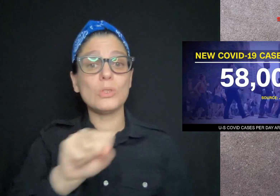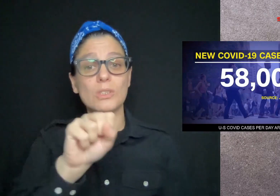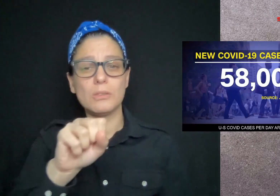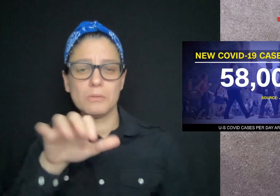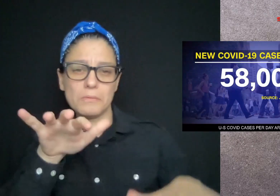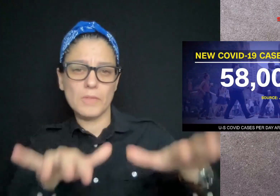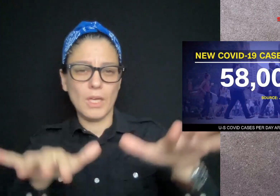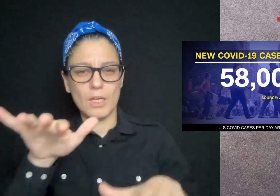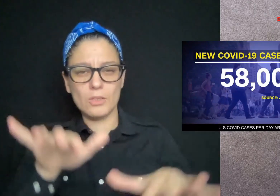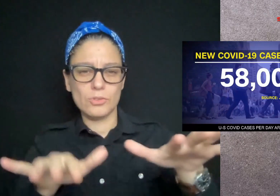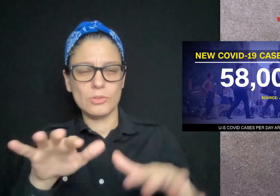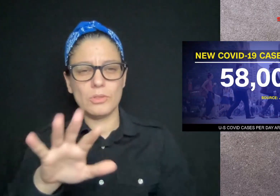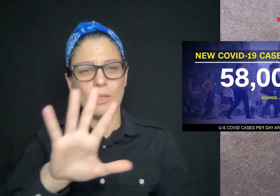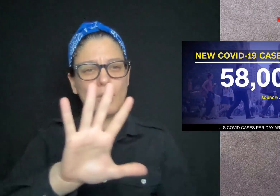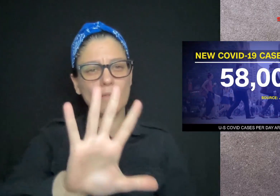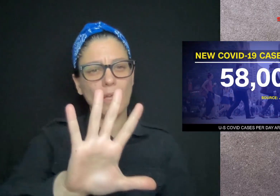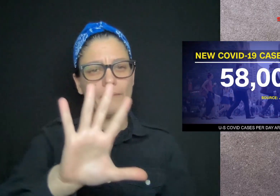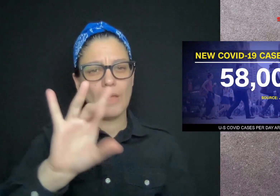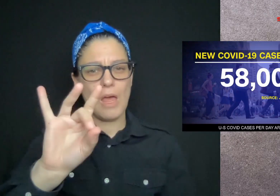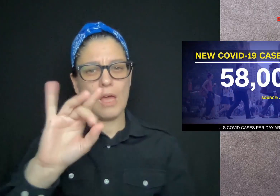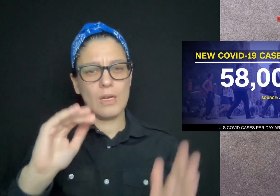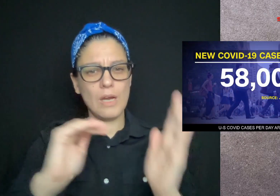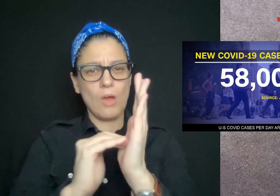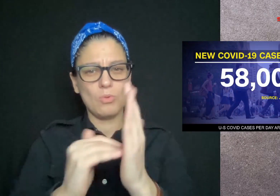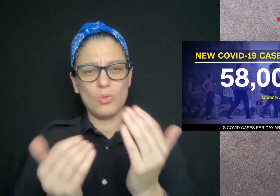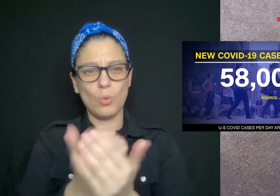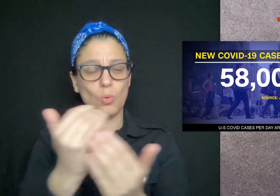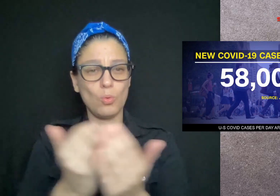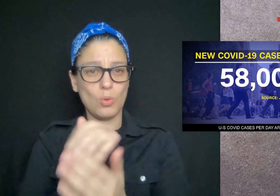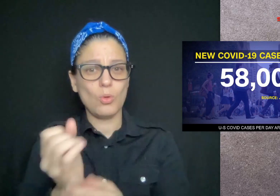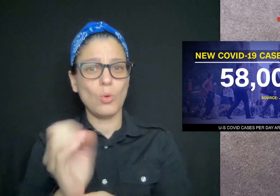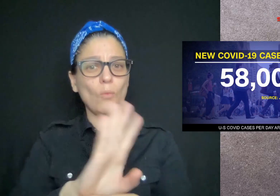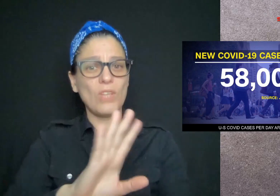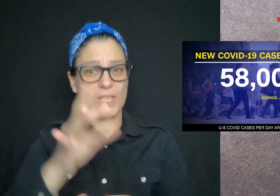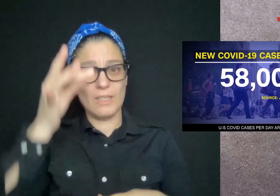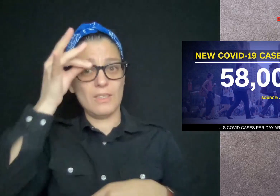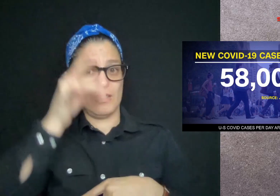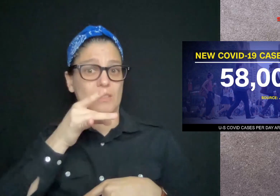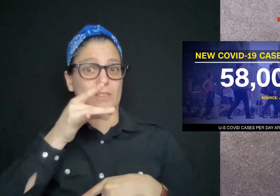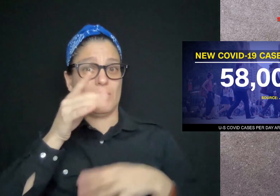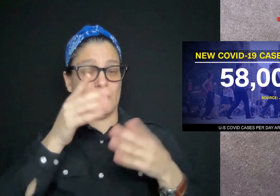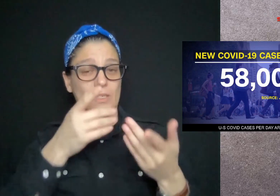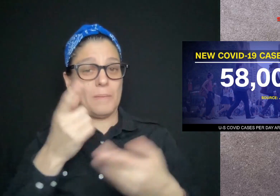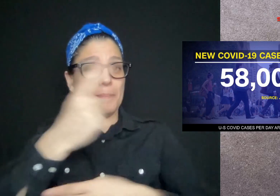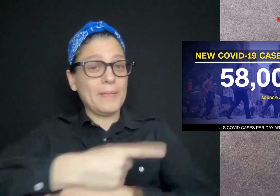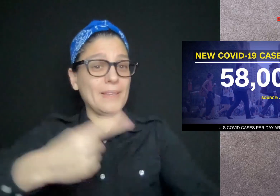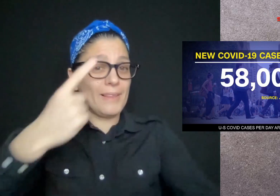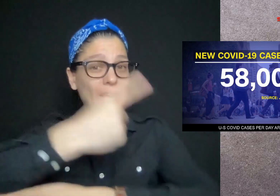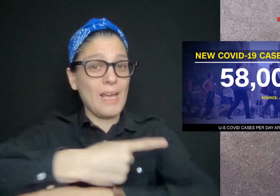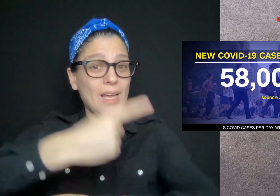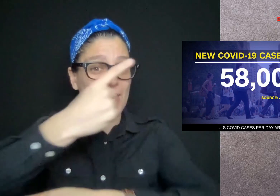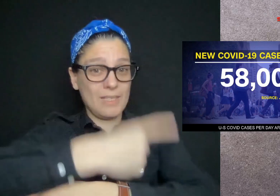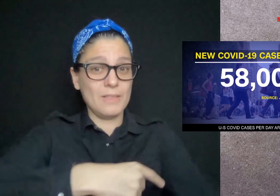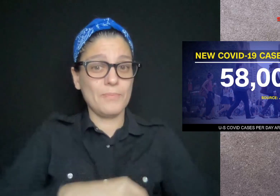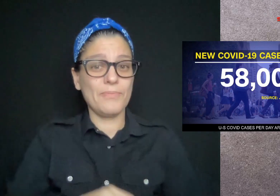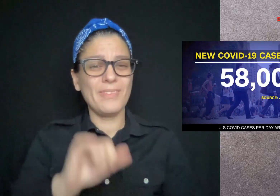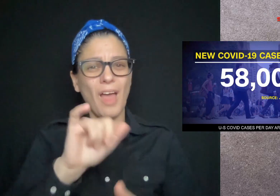Hopkins University say the US is averaging nearly 58,000 new Covid 19 cases per day